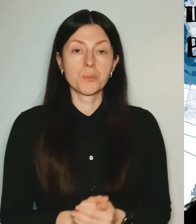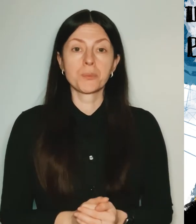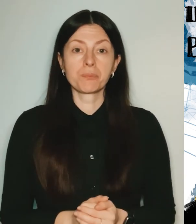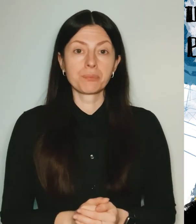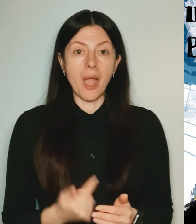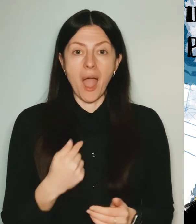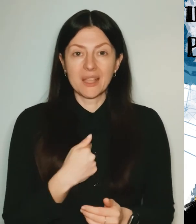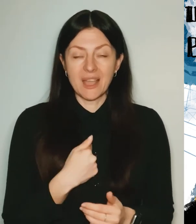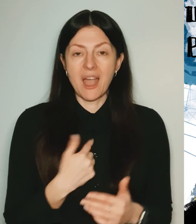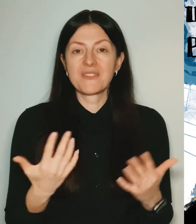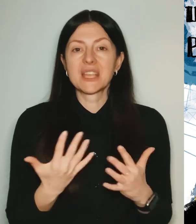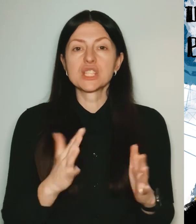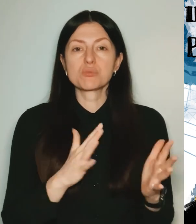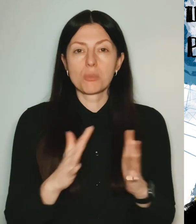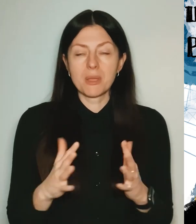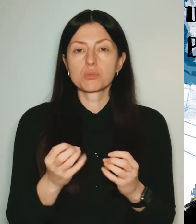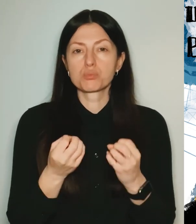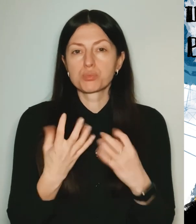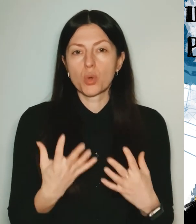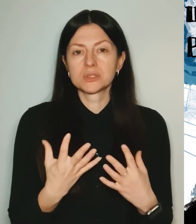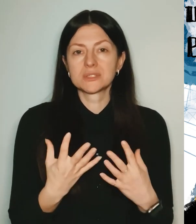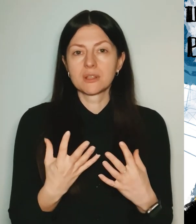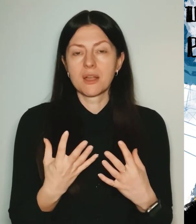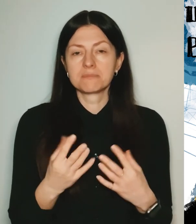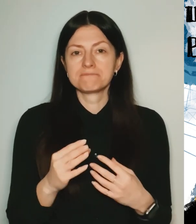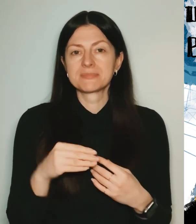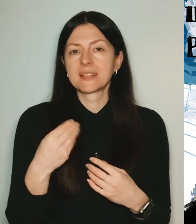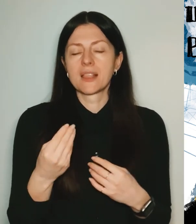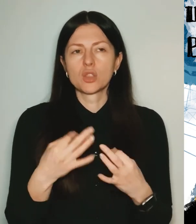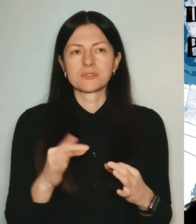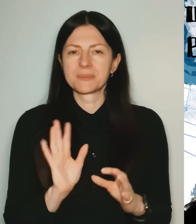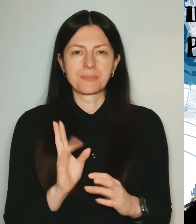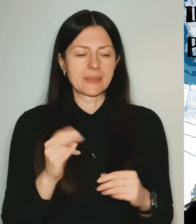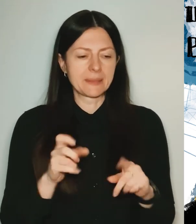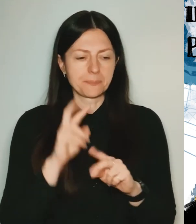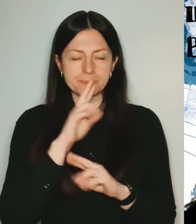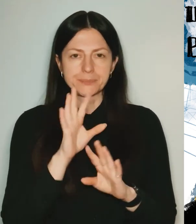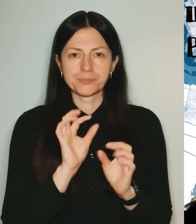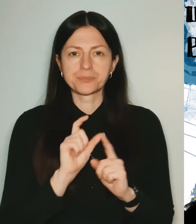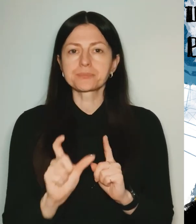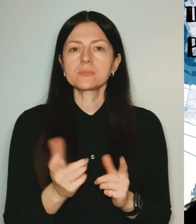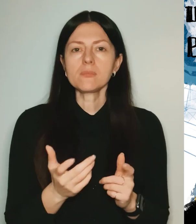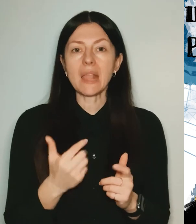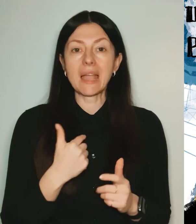At one point I just let her... to be more precise,